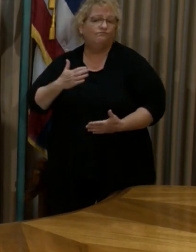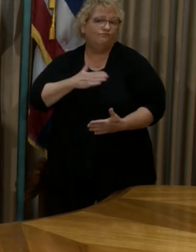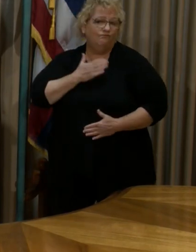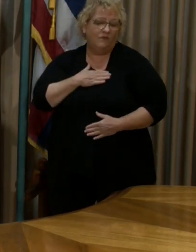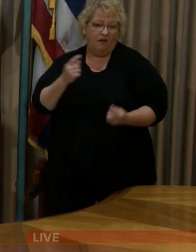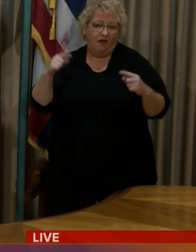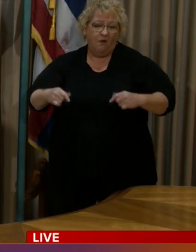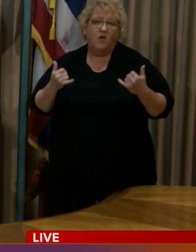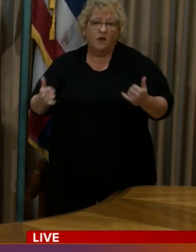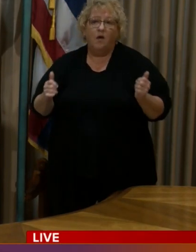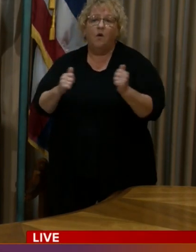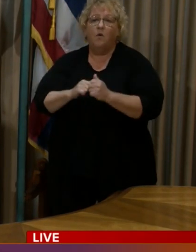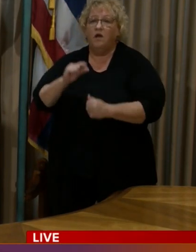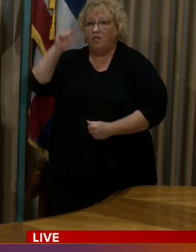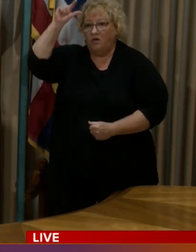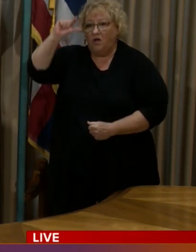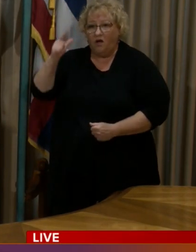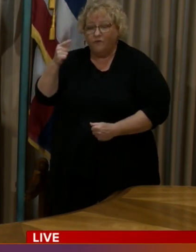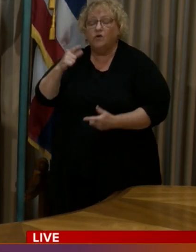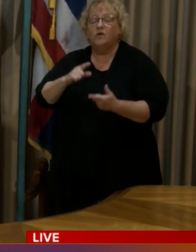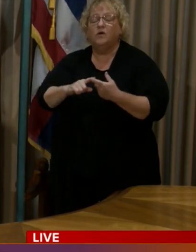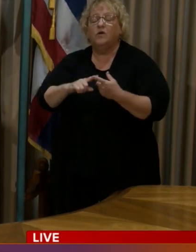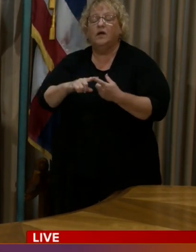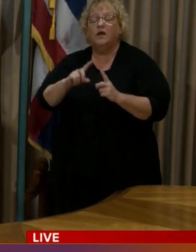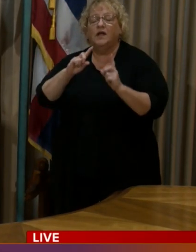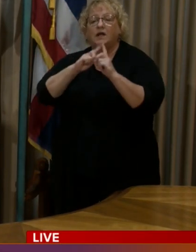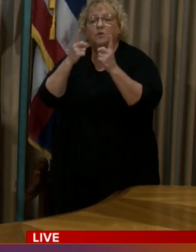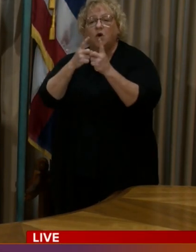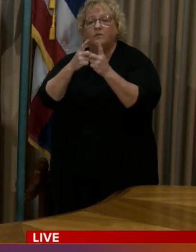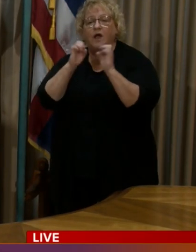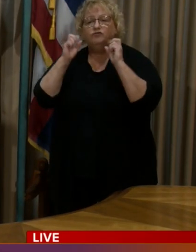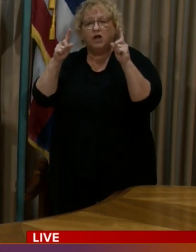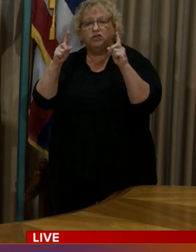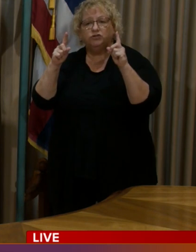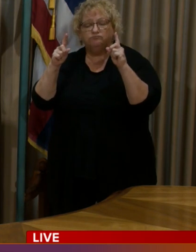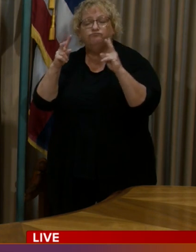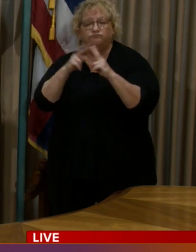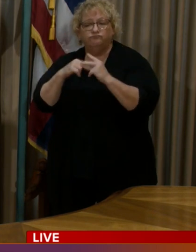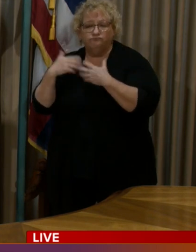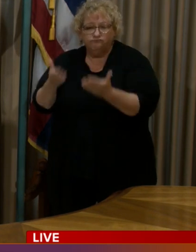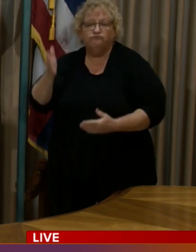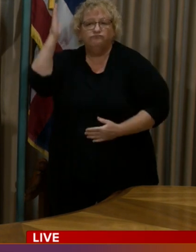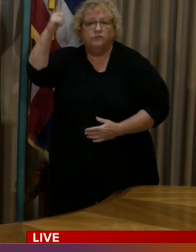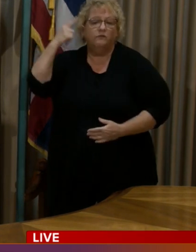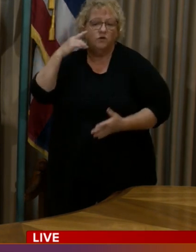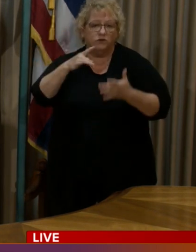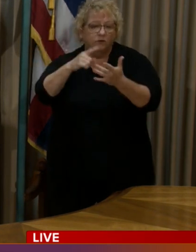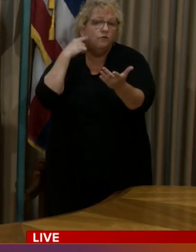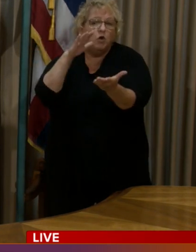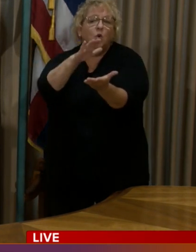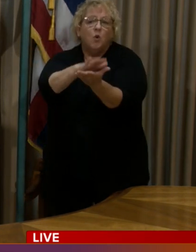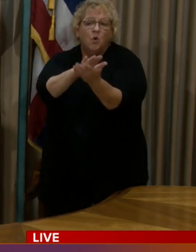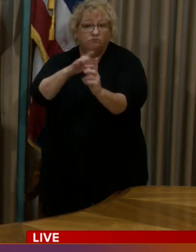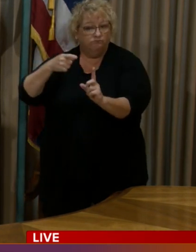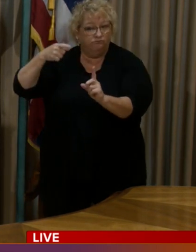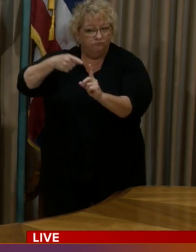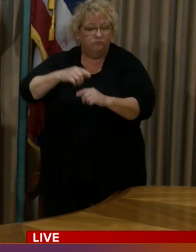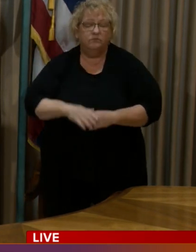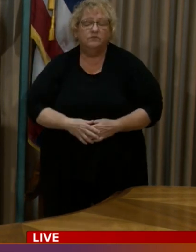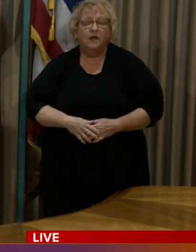GOOD MORNING, EVERYONE. I'M PLEASED TO BE HERE TODAY WITH THE GOVERNOR AND SUPERINTENDENT KISHIMOTO TO SHARE A COVID-19 GUIDANCE FOR SCHOOLS.